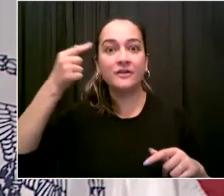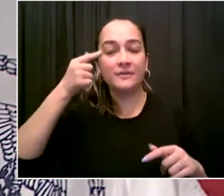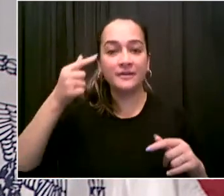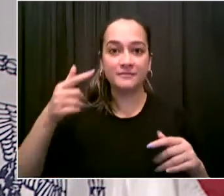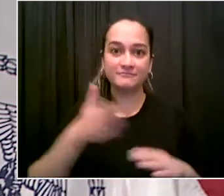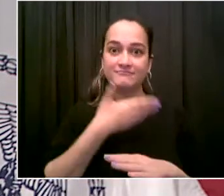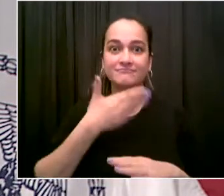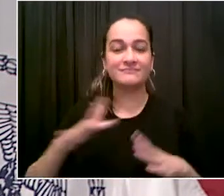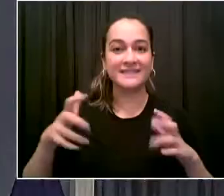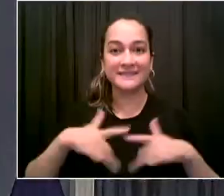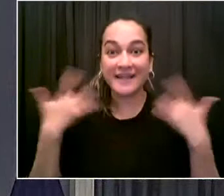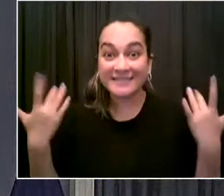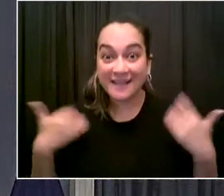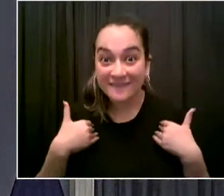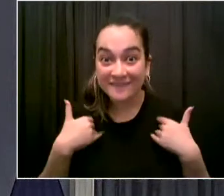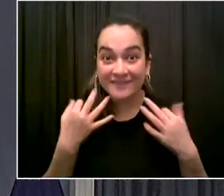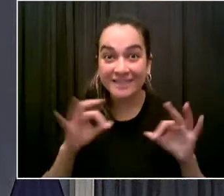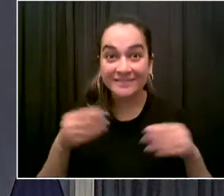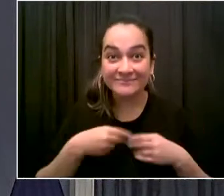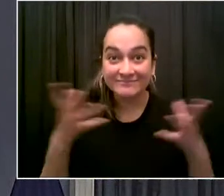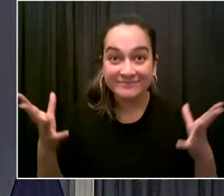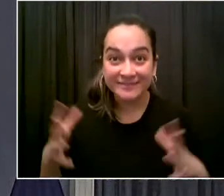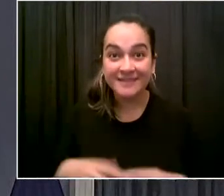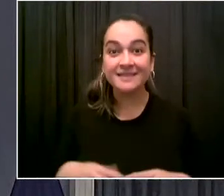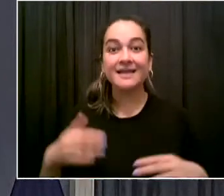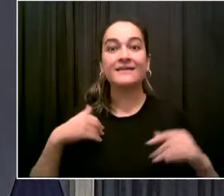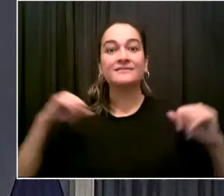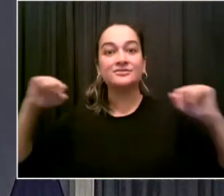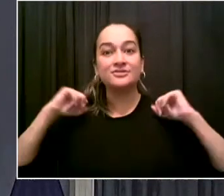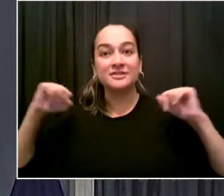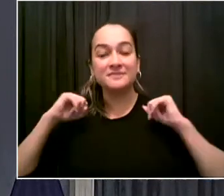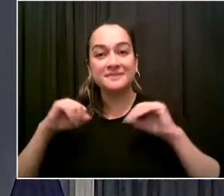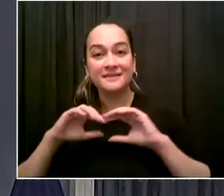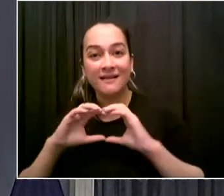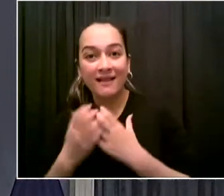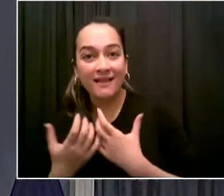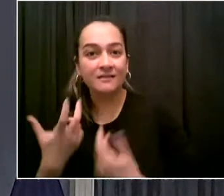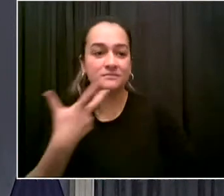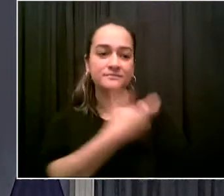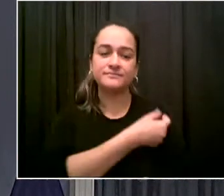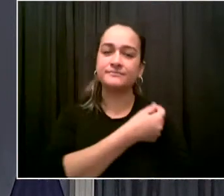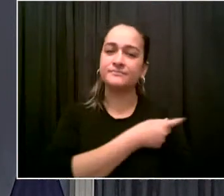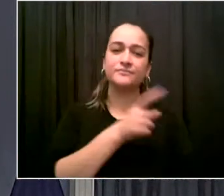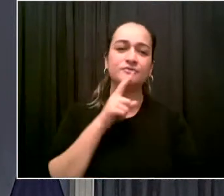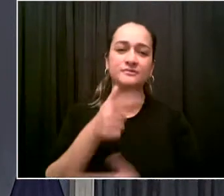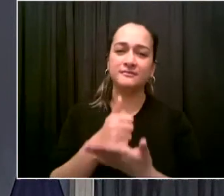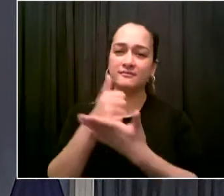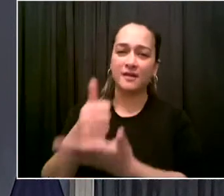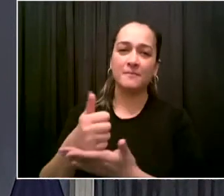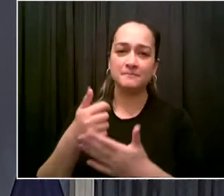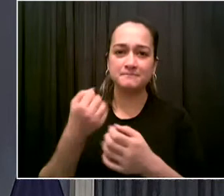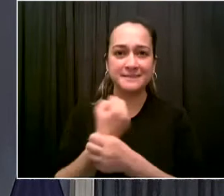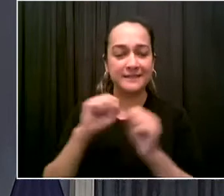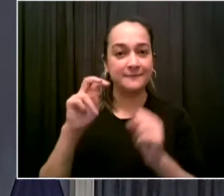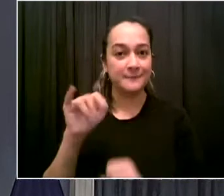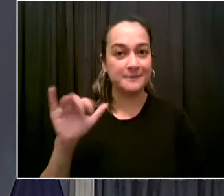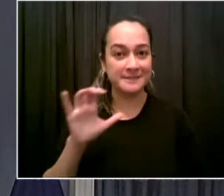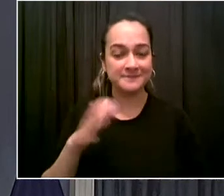. 50 TICKETS TO THE GOVERNOR'S L,BAL THREE DAE V PASSES, CRUNCH FITNESS, GO LOOK AT THESE INCENTIVES, GO